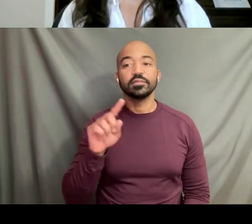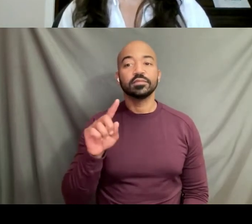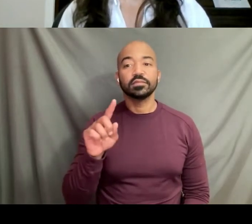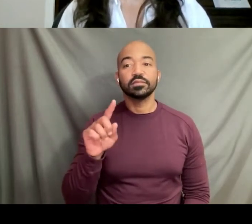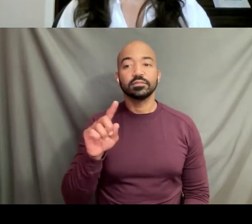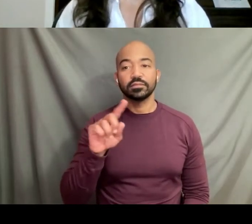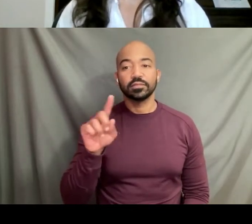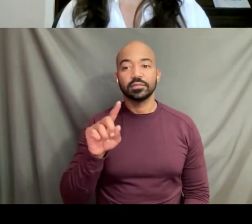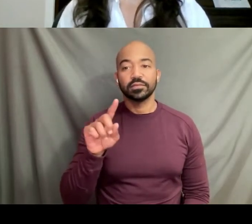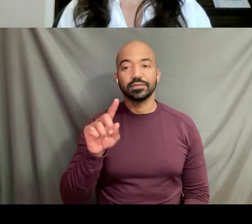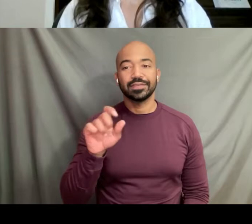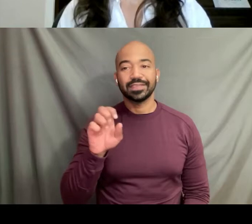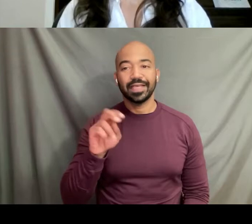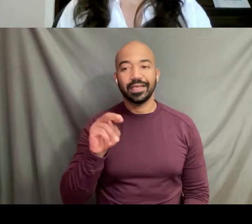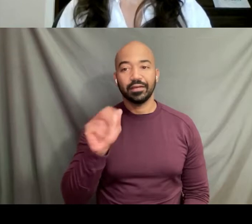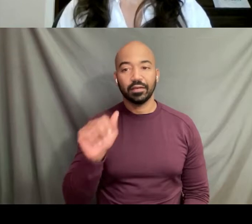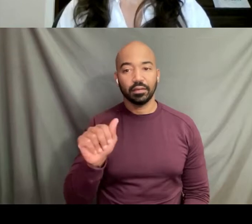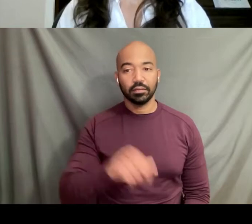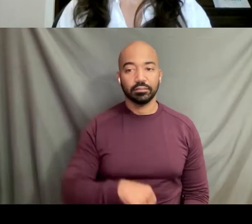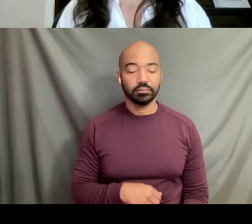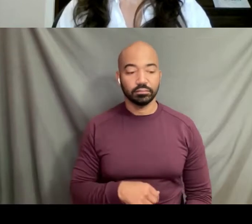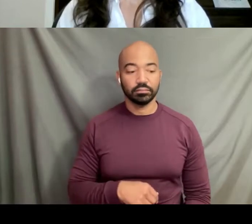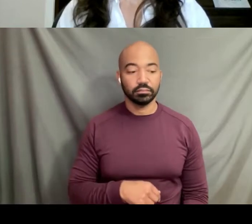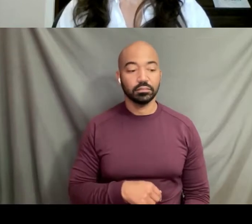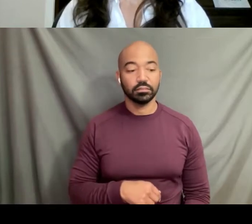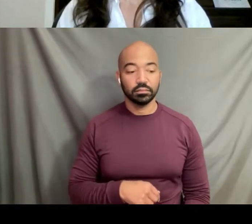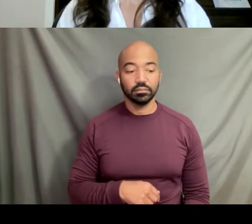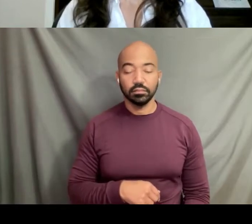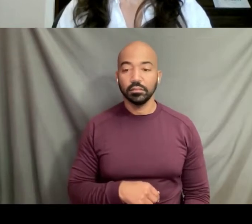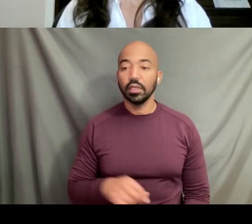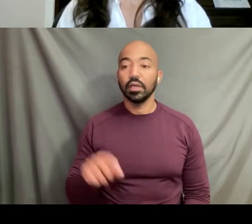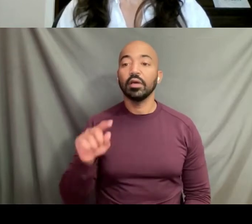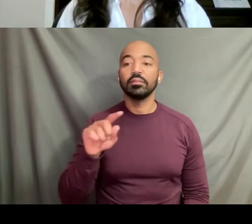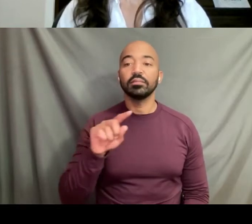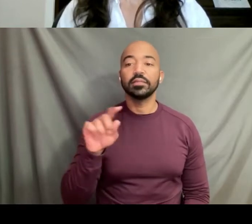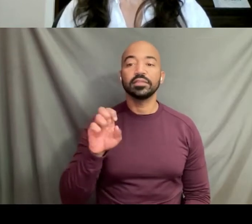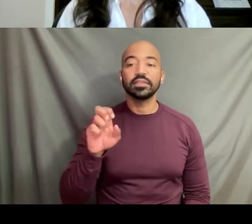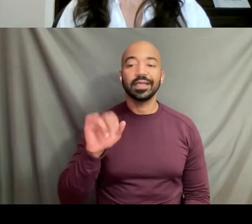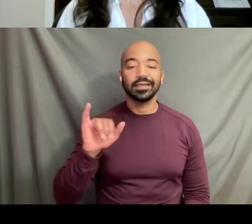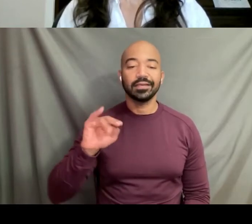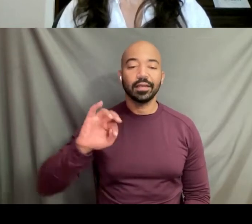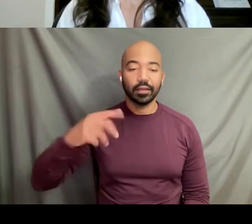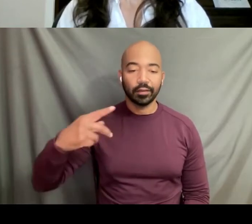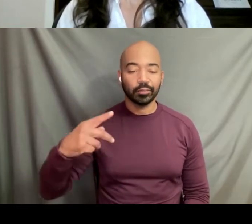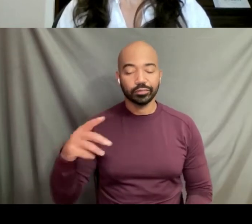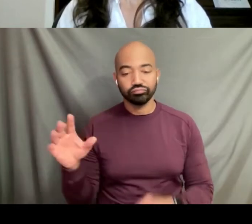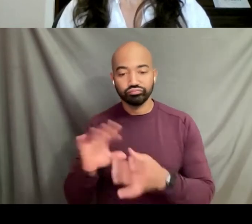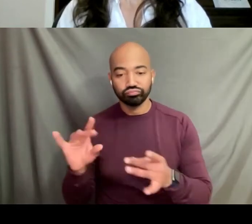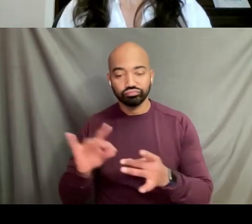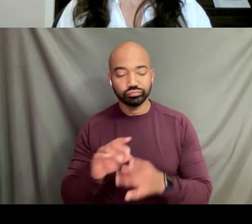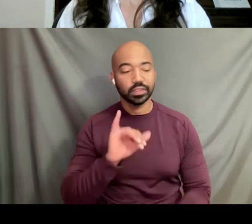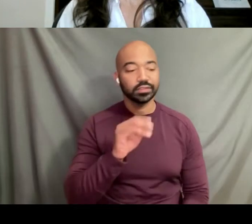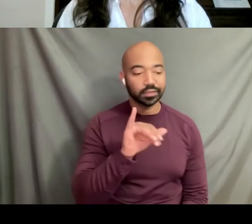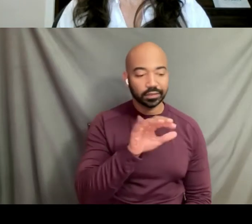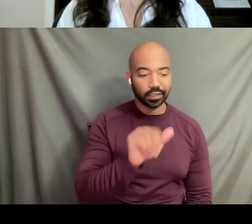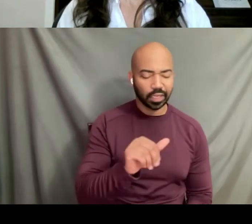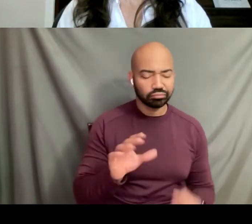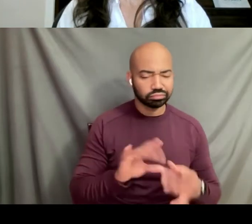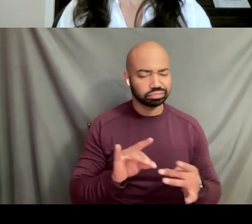Zeynep actually spoke my mind, just as Jessica, and I'm so much appreciative.